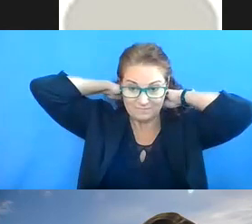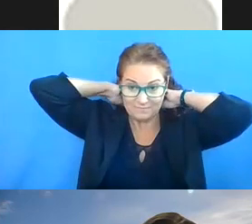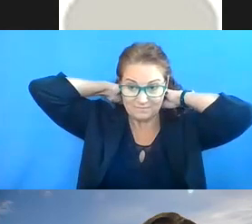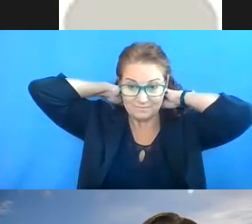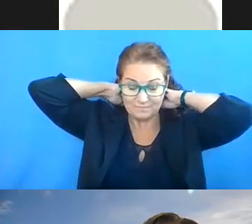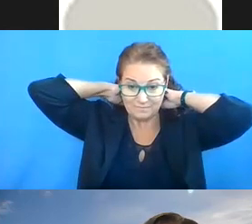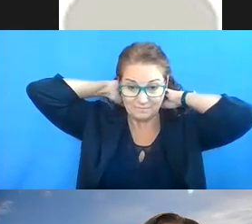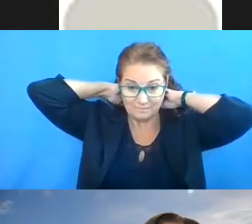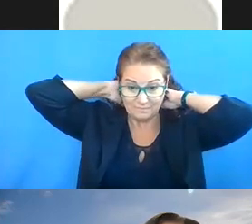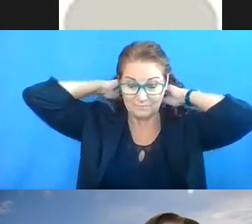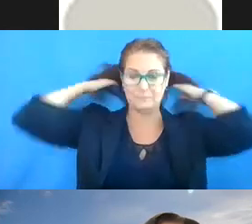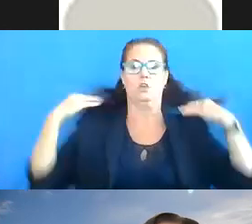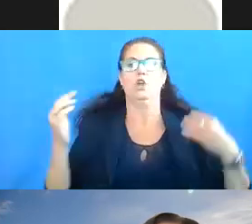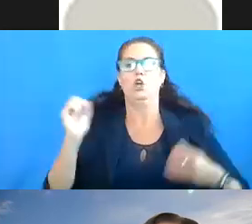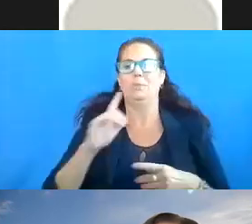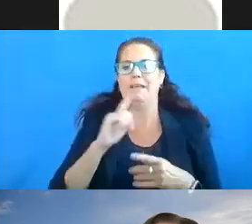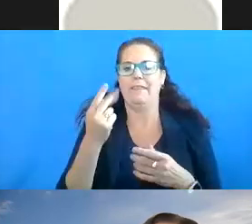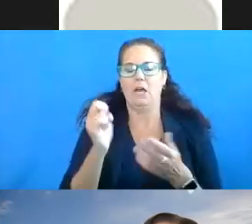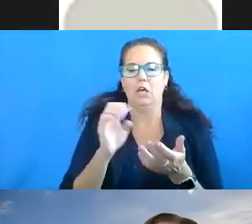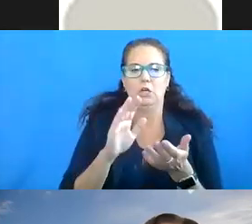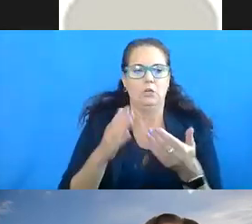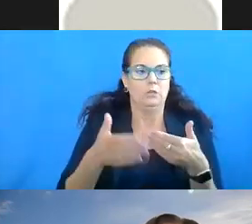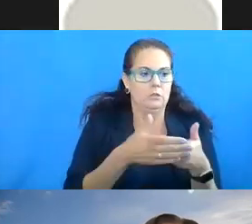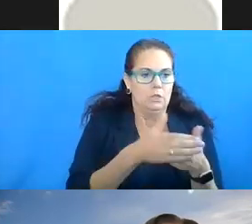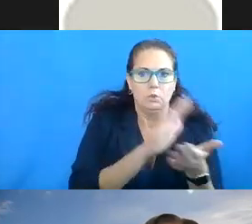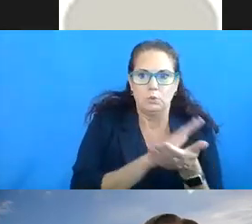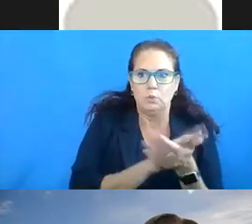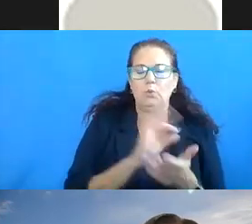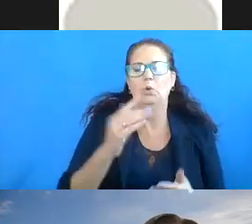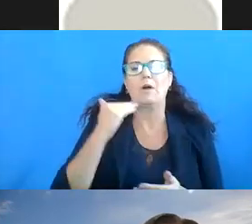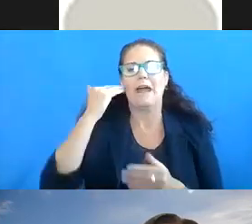It could be the nursery schools or it could be Headstart programs or Strongstart programs,